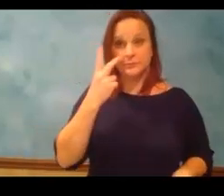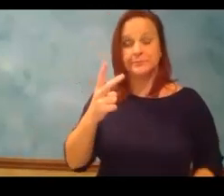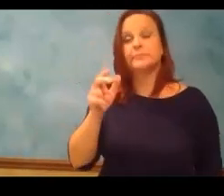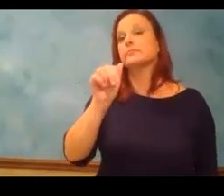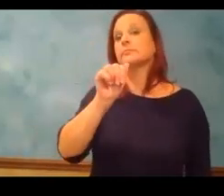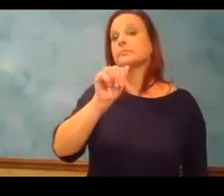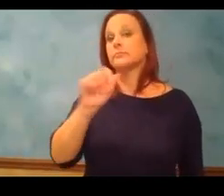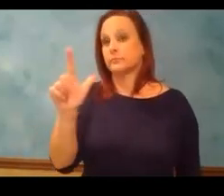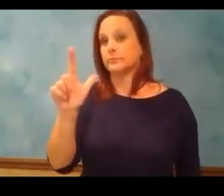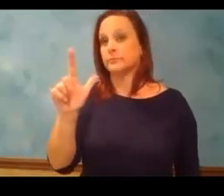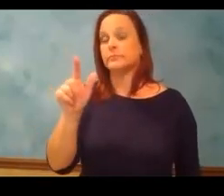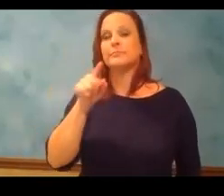If you see this ("#ALL"),